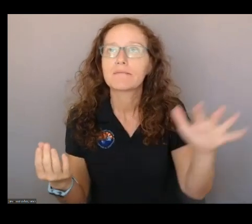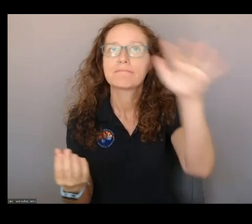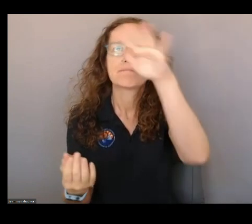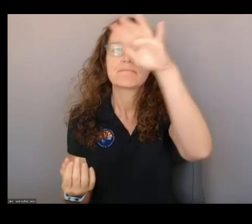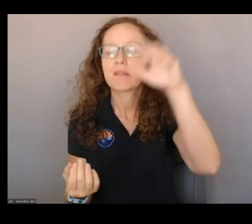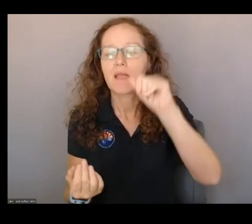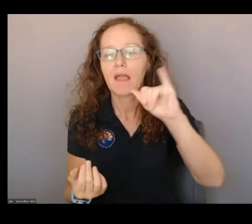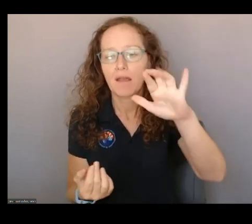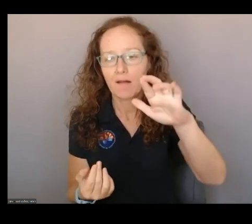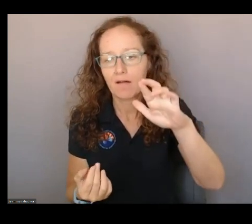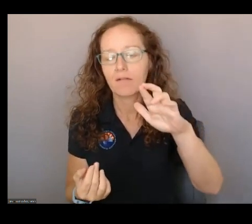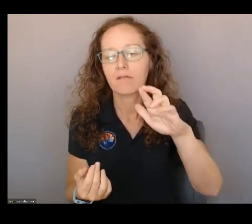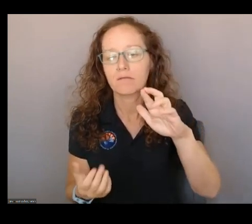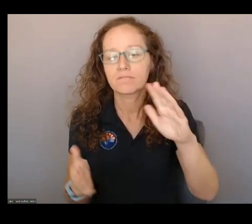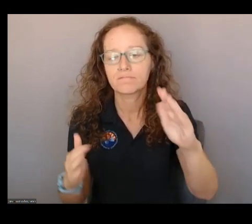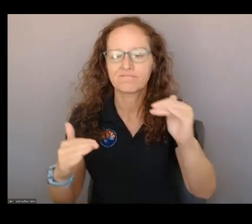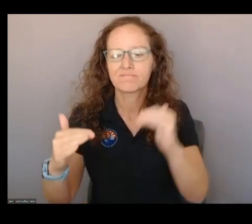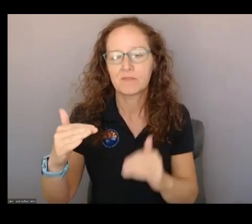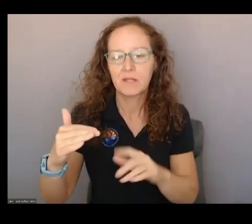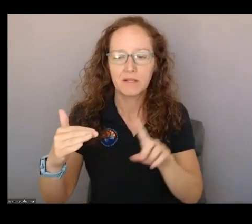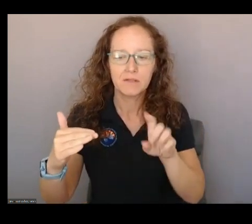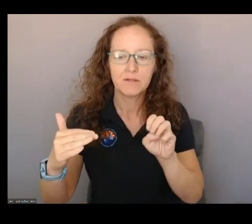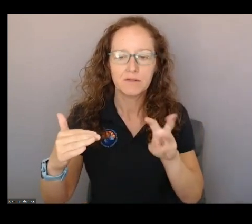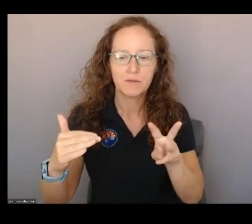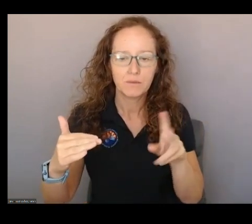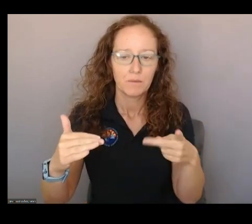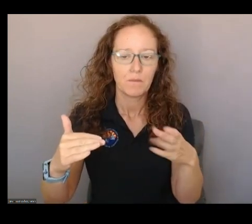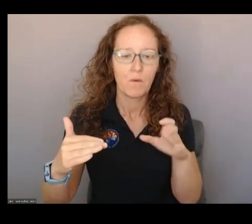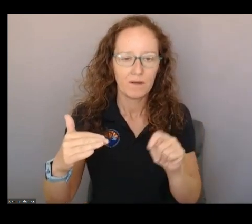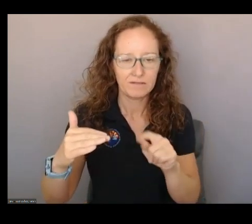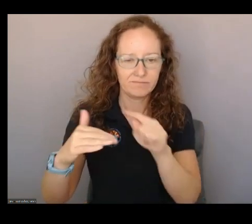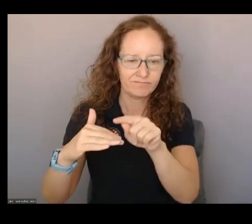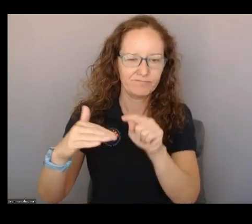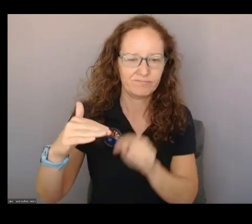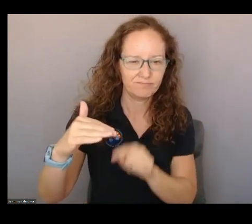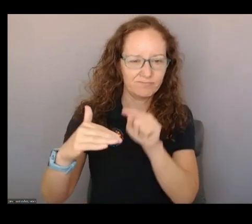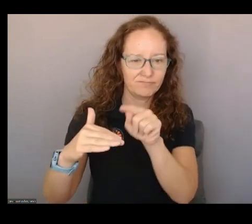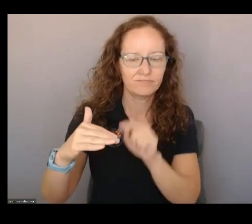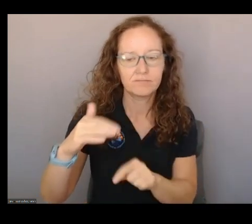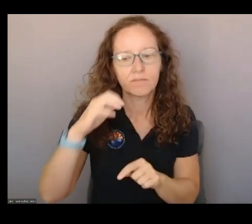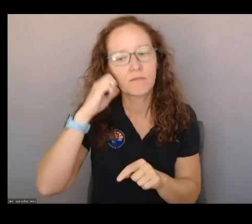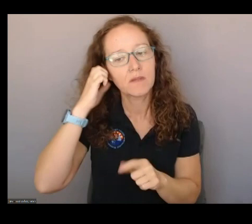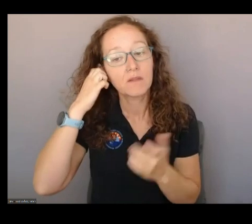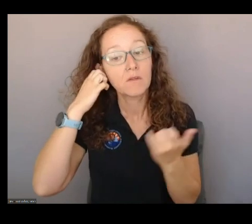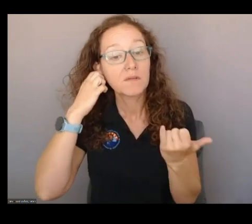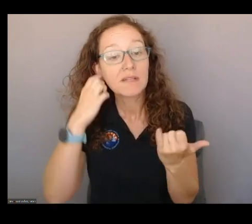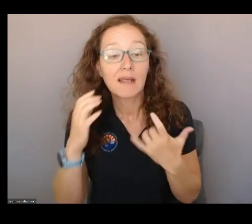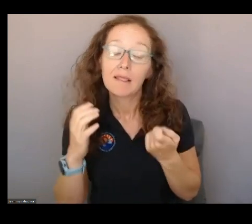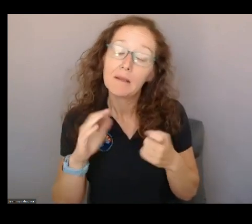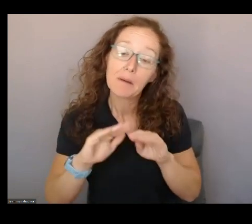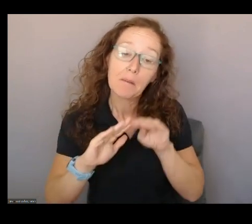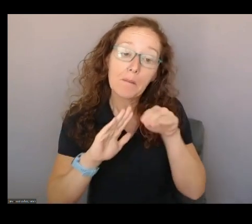it. Um so, we kind of see that little downtrend today but as we go over the weekend, you can kind of see that uptick in